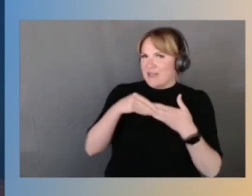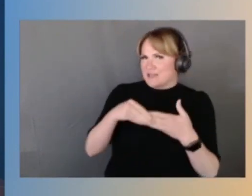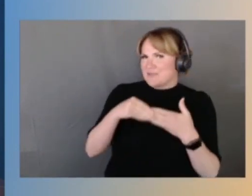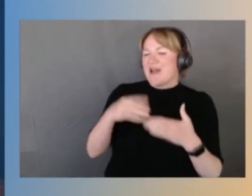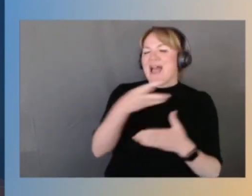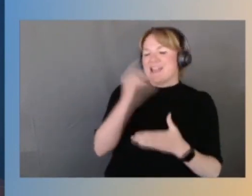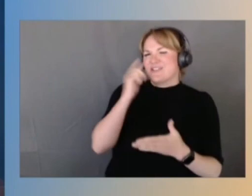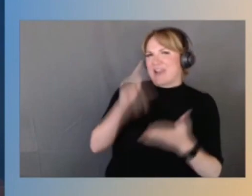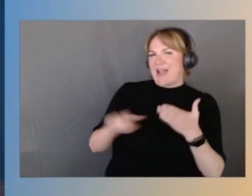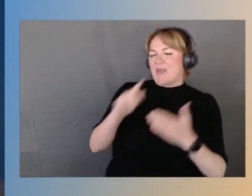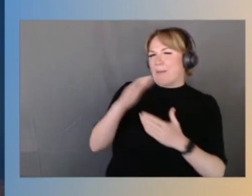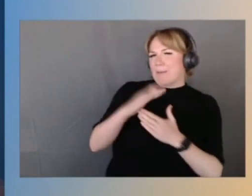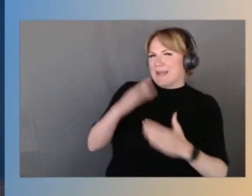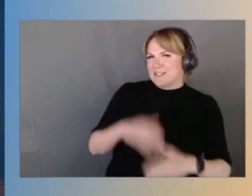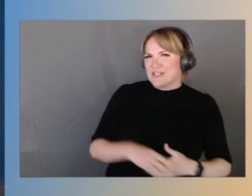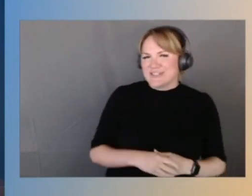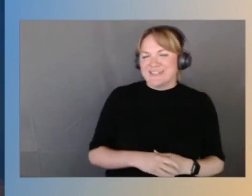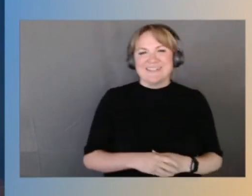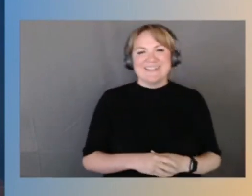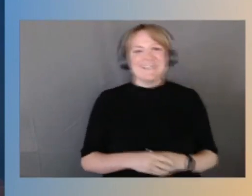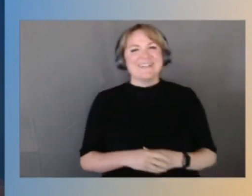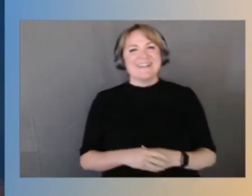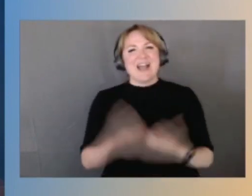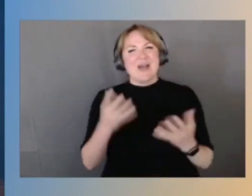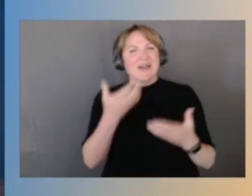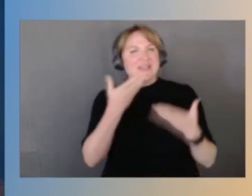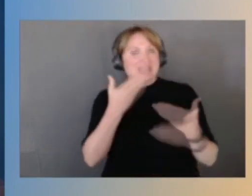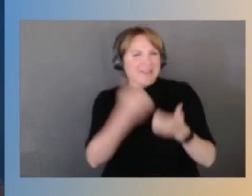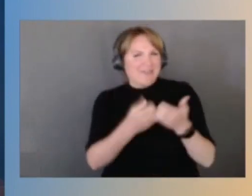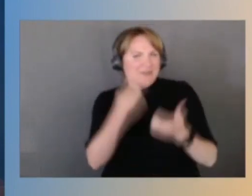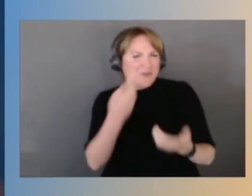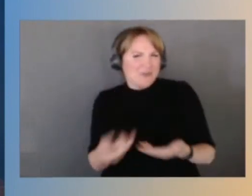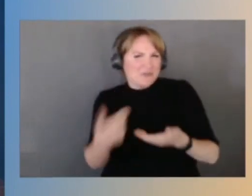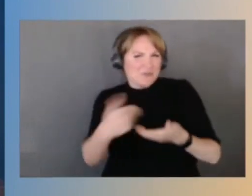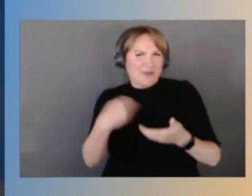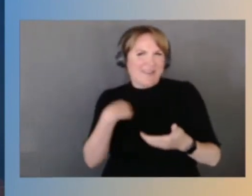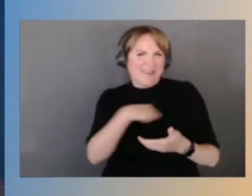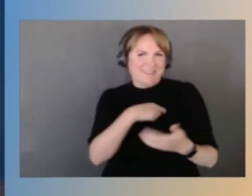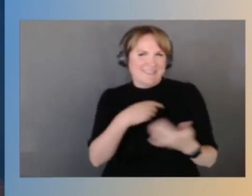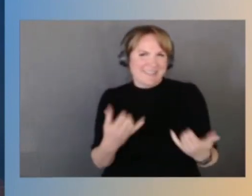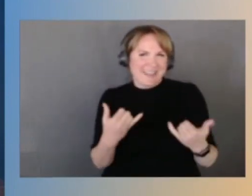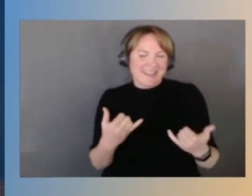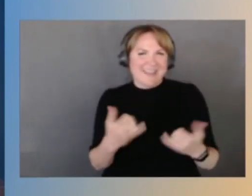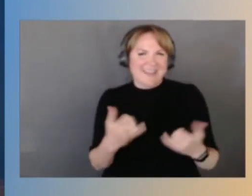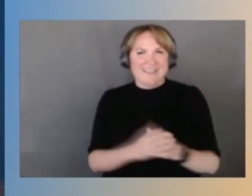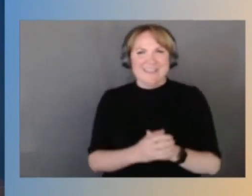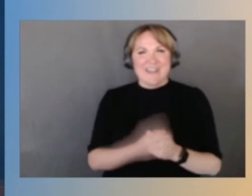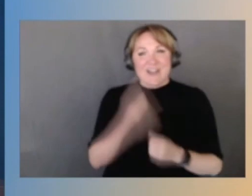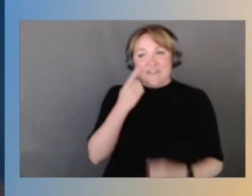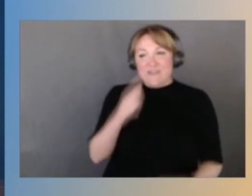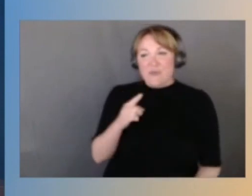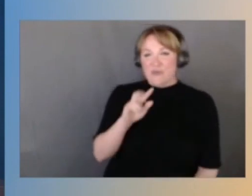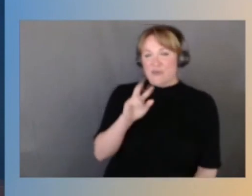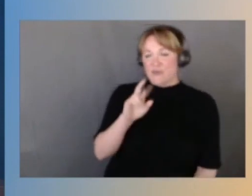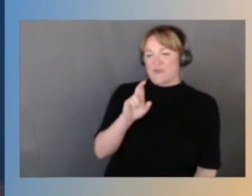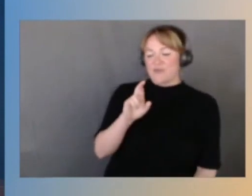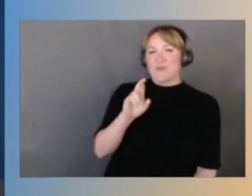Yeah, and I just wanna thank everybody for joining us today and for Roshni here, we've had a lot of great information here,